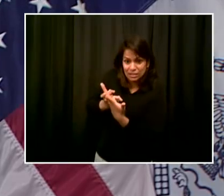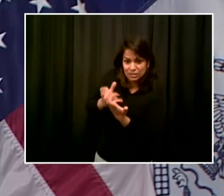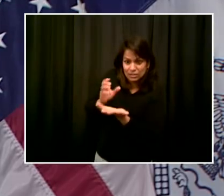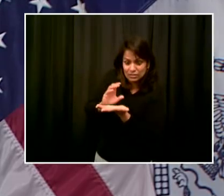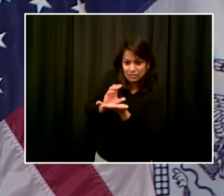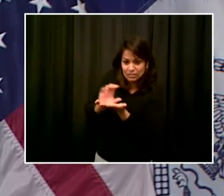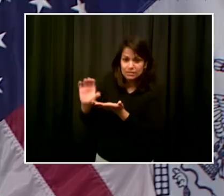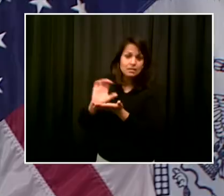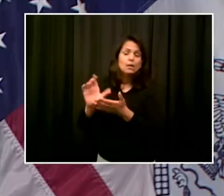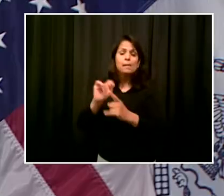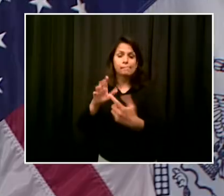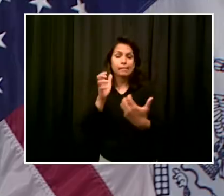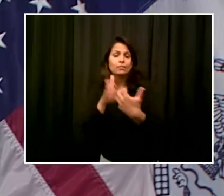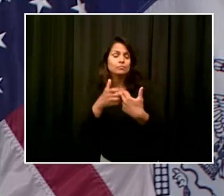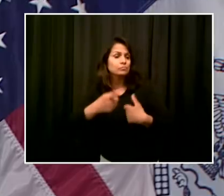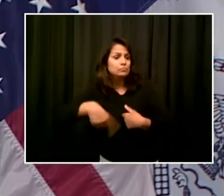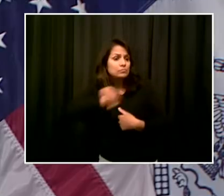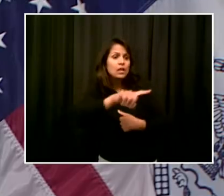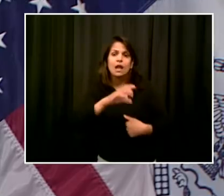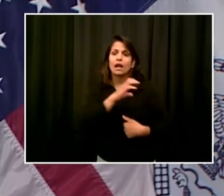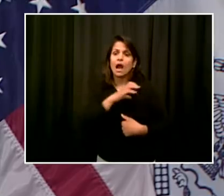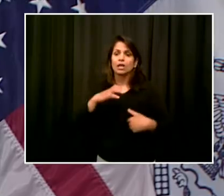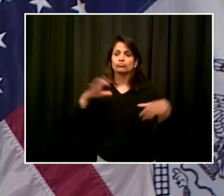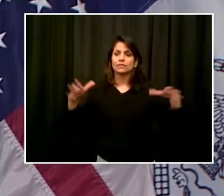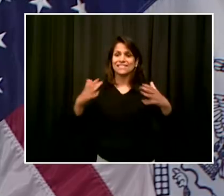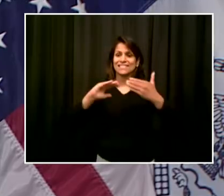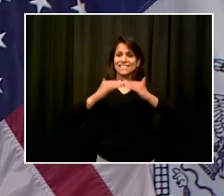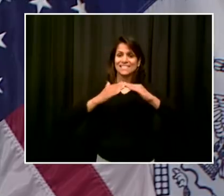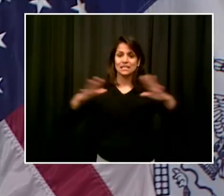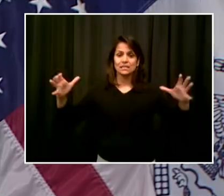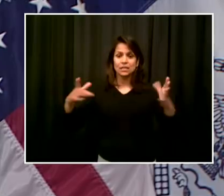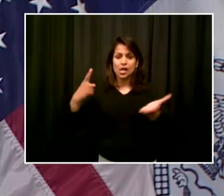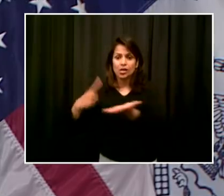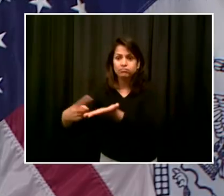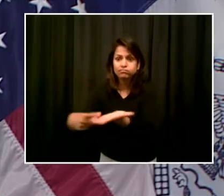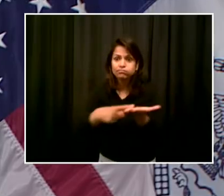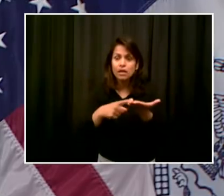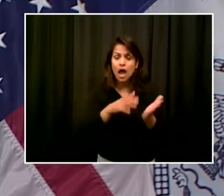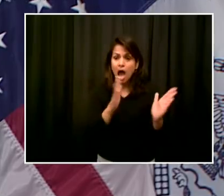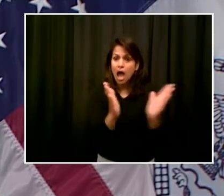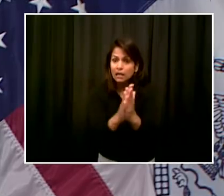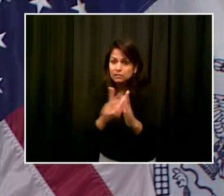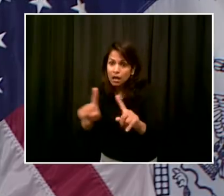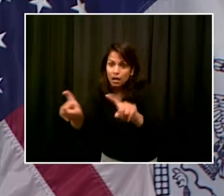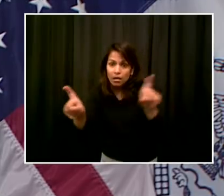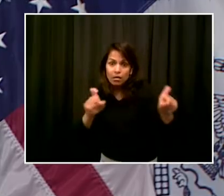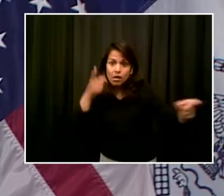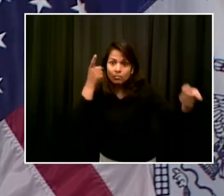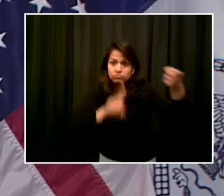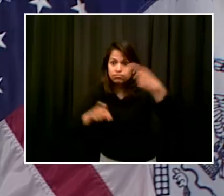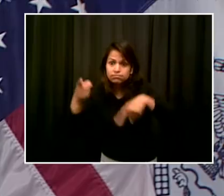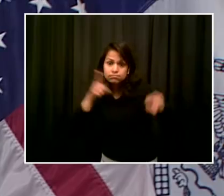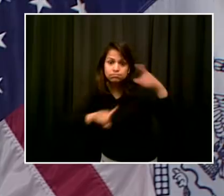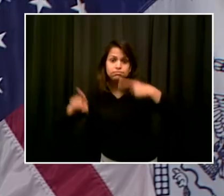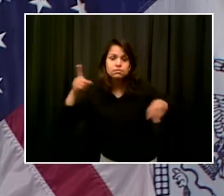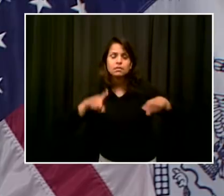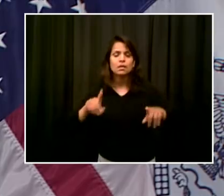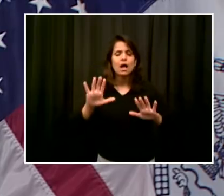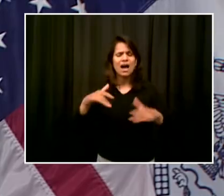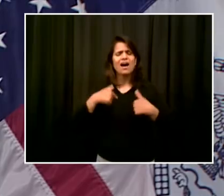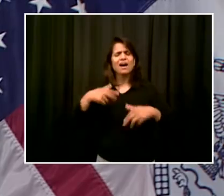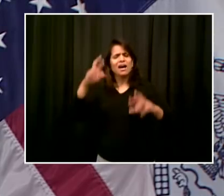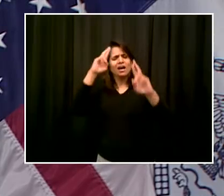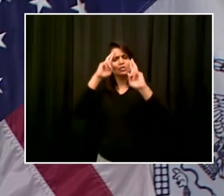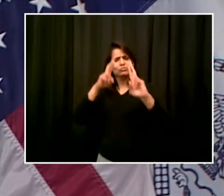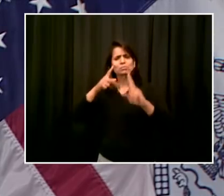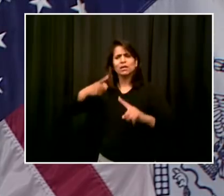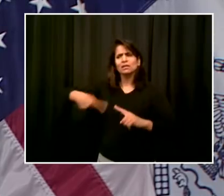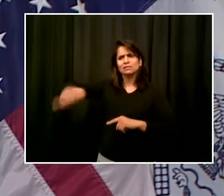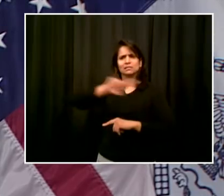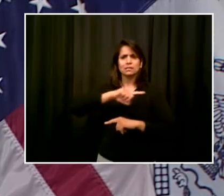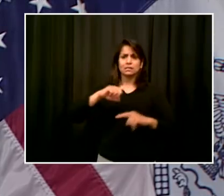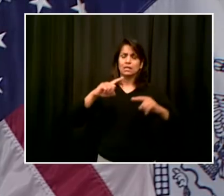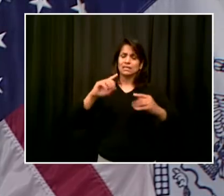REAL CONCERNS OF